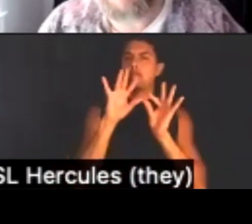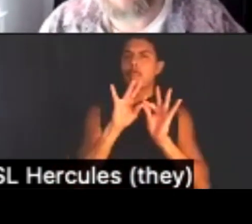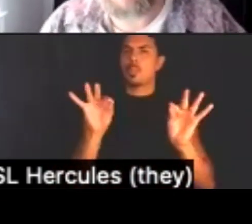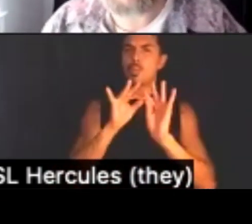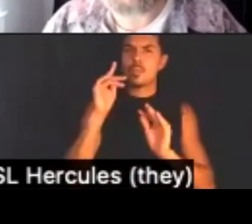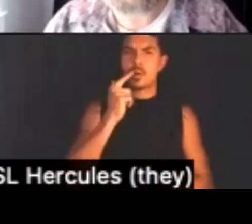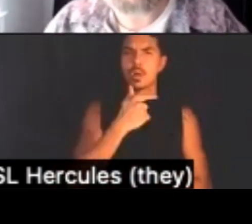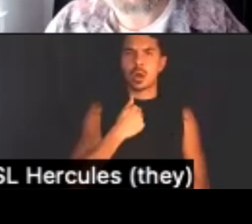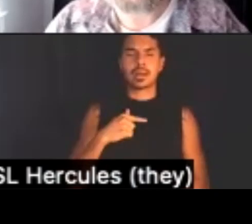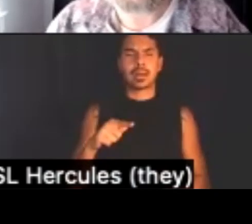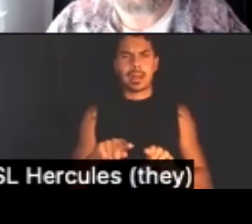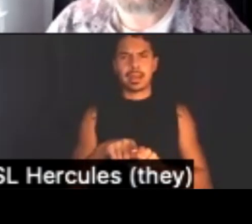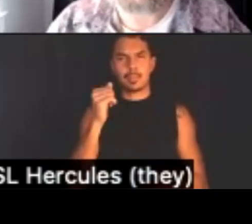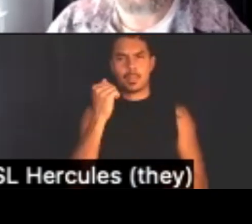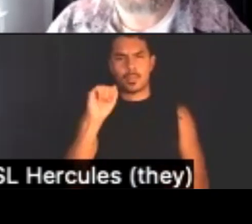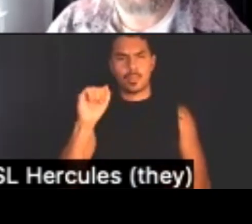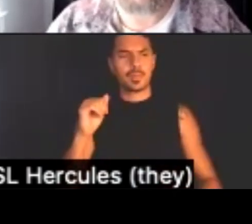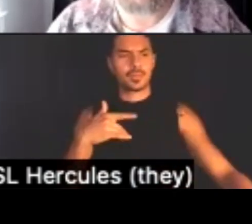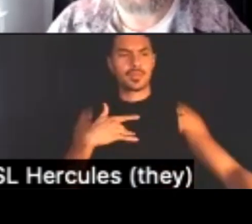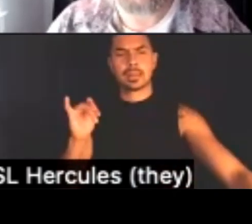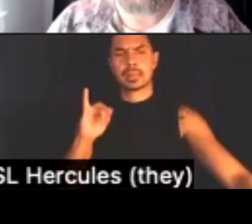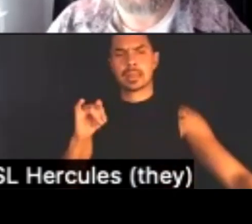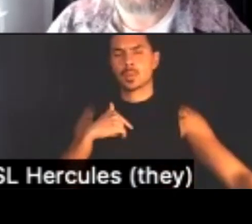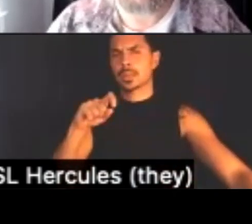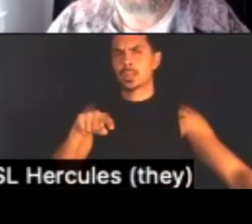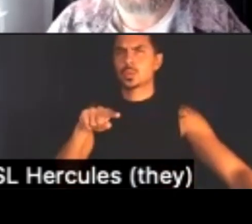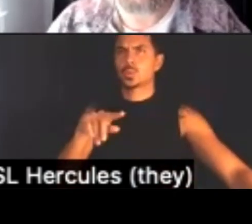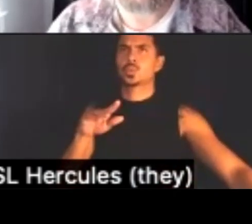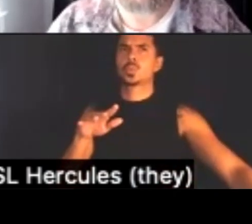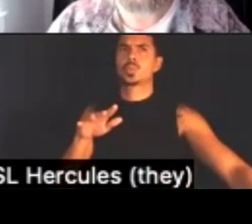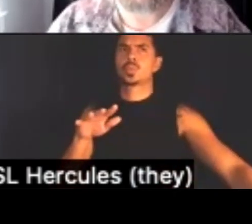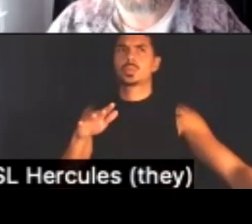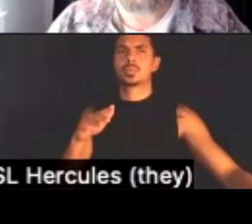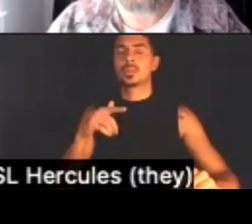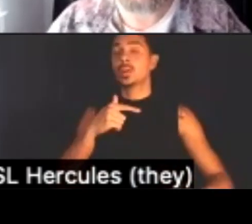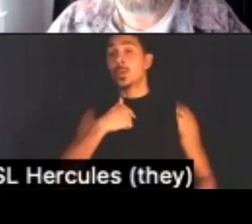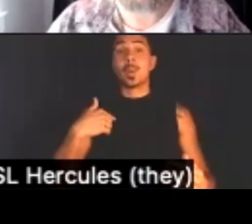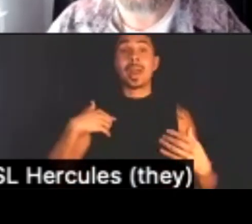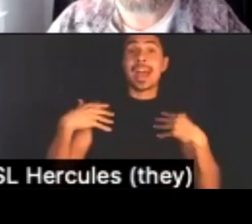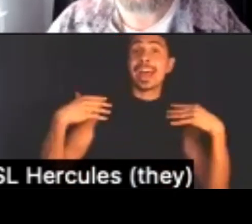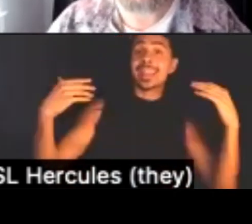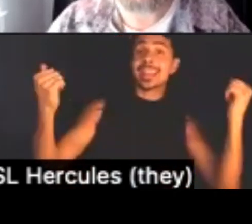Like people feel like we need to project this. Like we're healthy, we're just like everybody else.